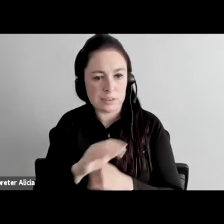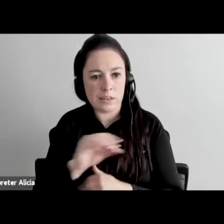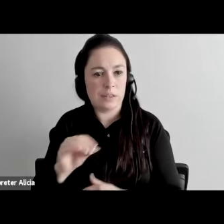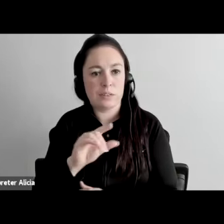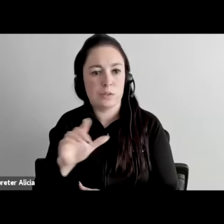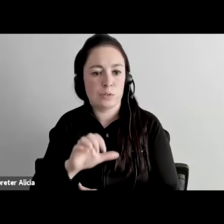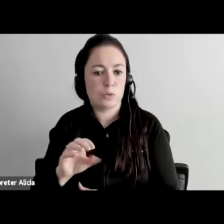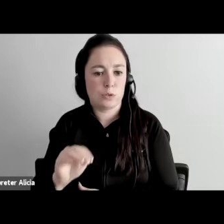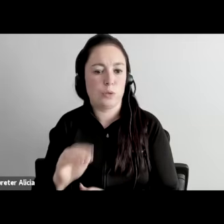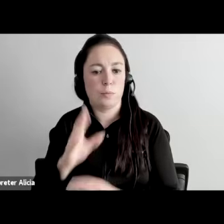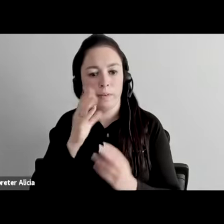Next slide, please.